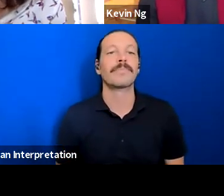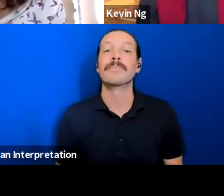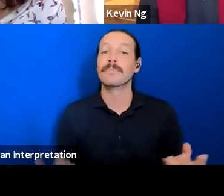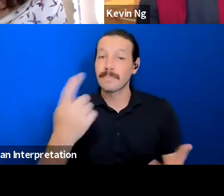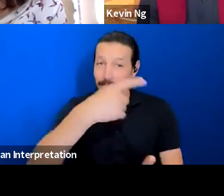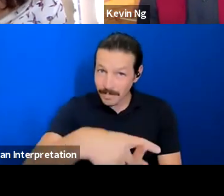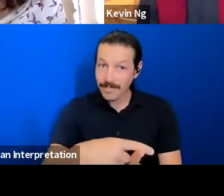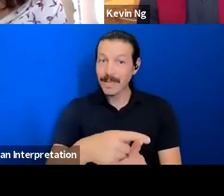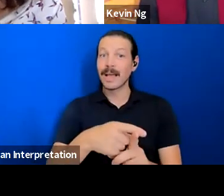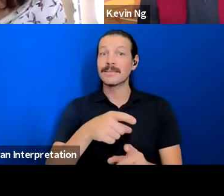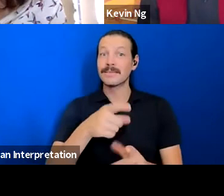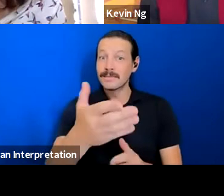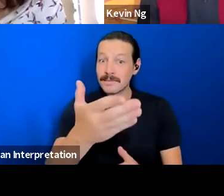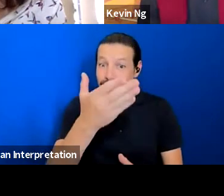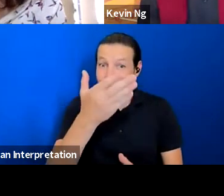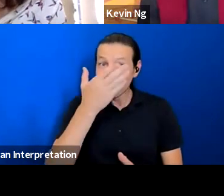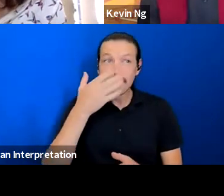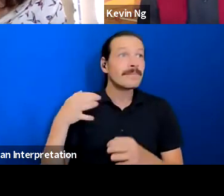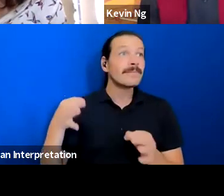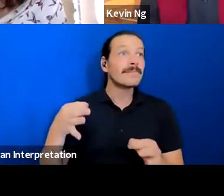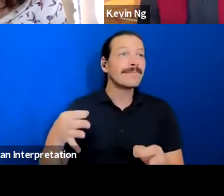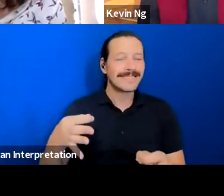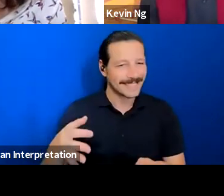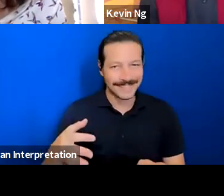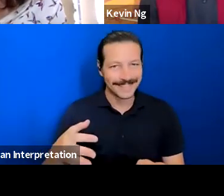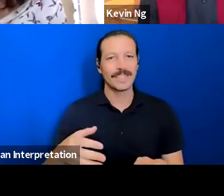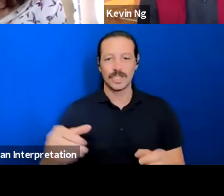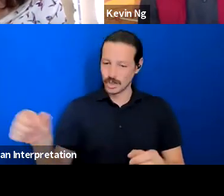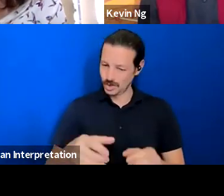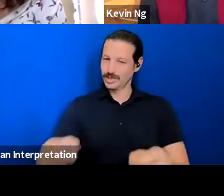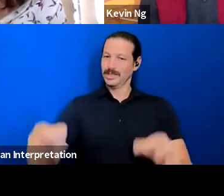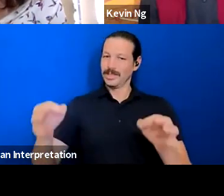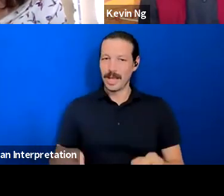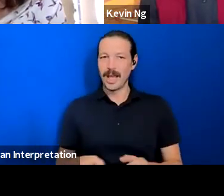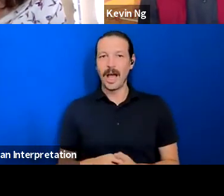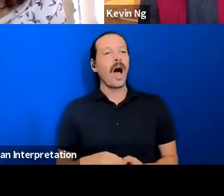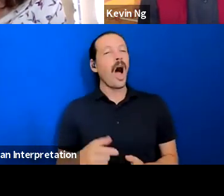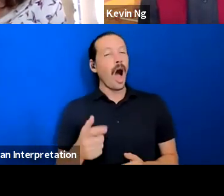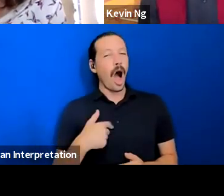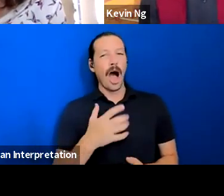don't like to do say more than 10 or 15 in a day, because if you find that you're starting to blur